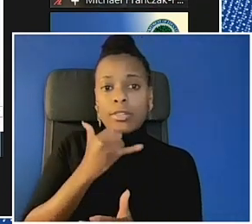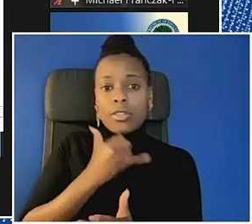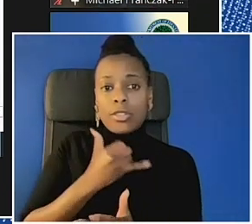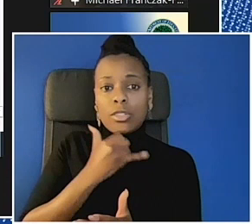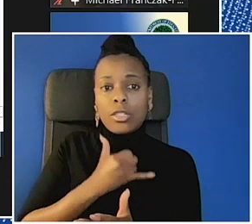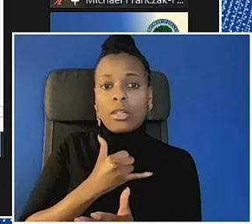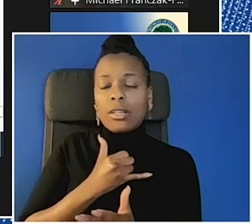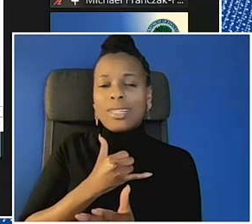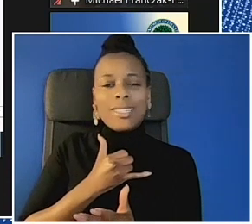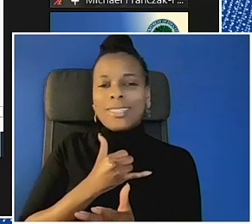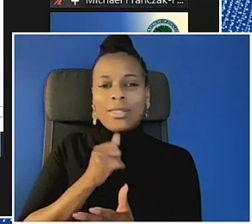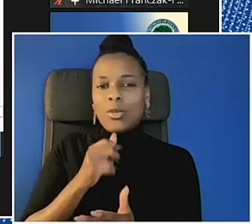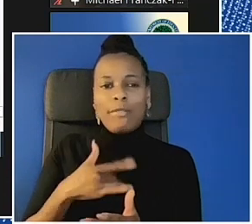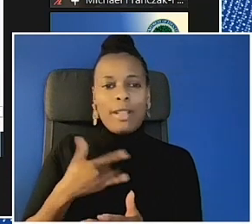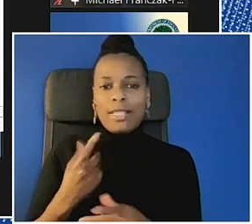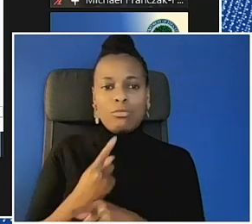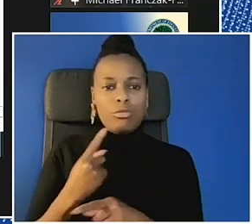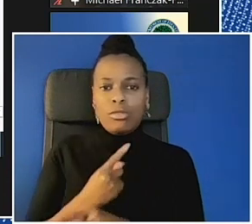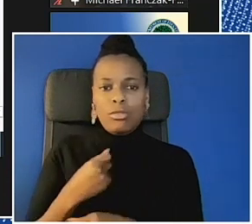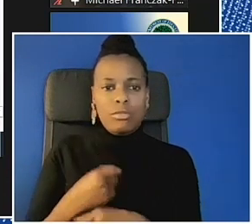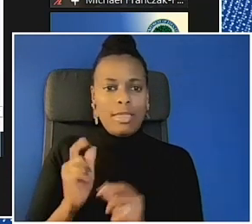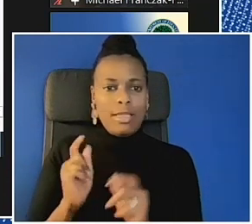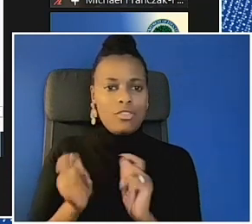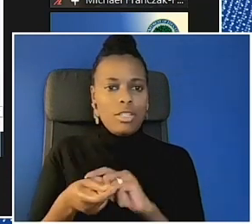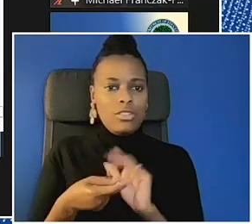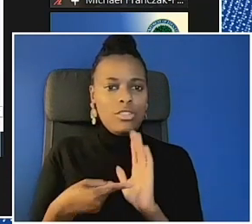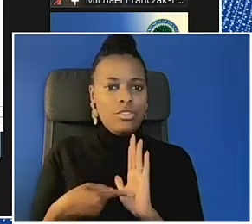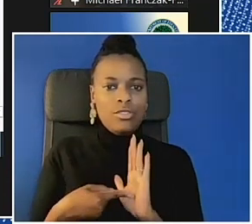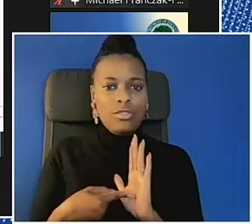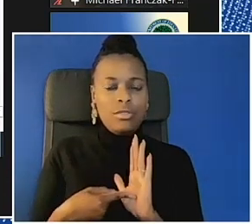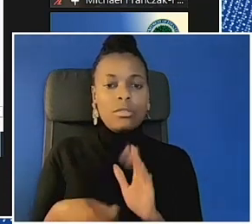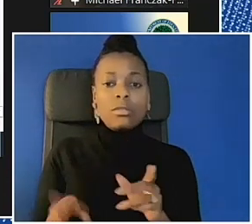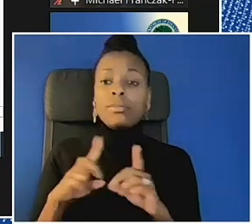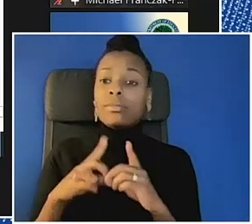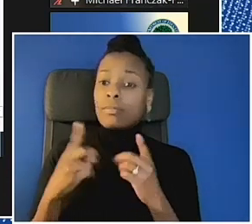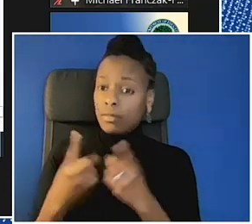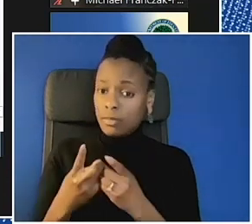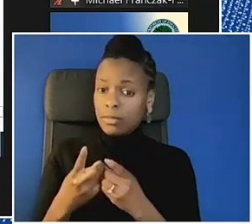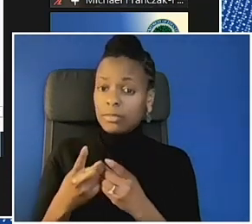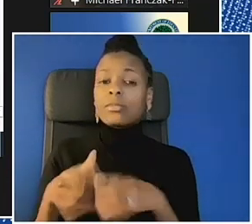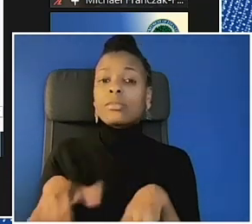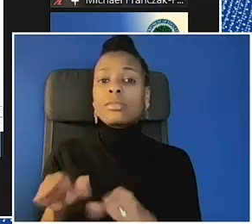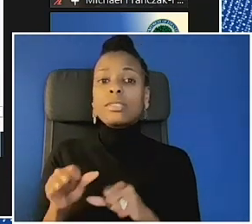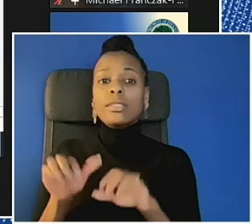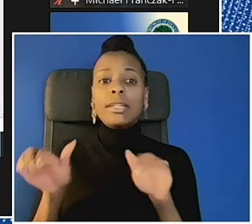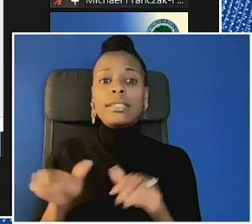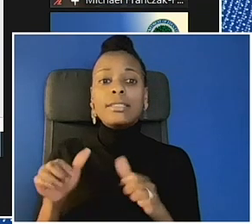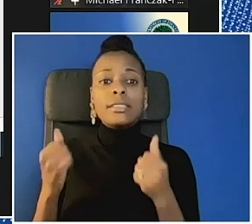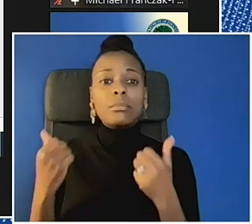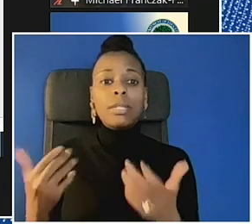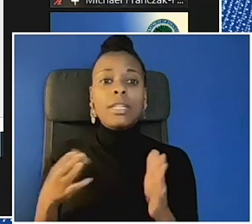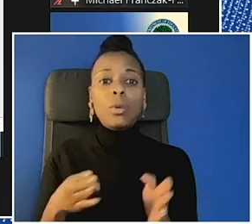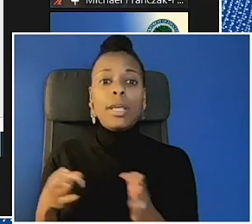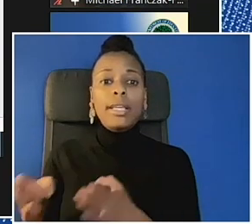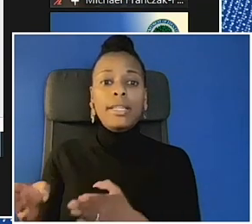appropriate to make here. As we noted, the Department takes action in multiple ways when we discover servicer errors.